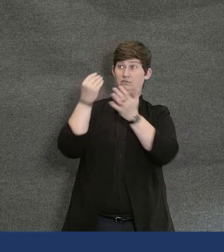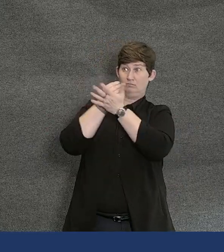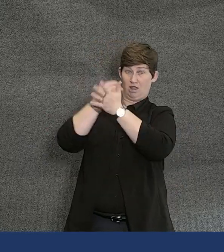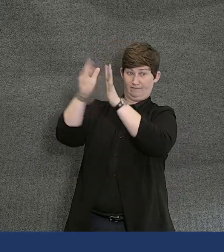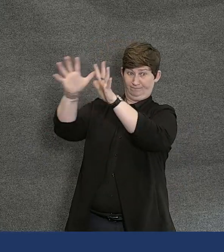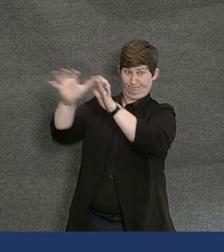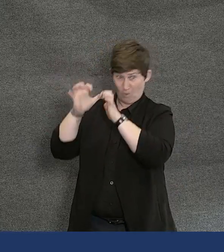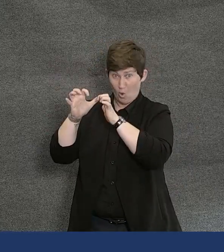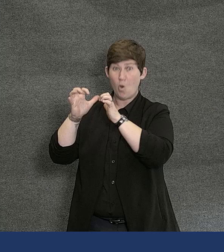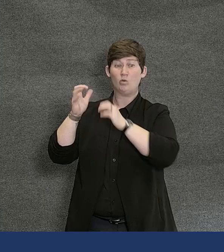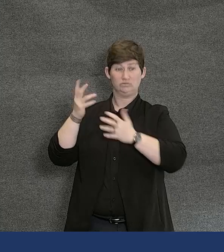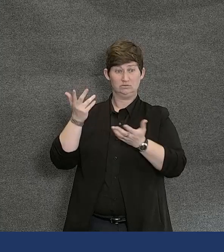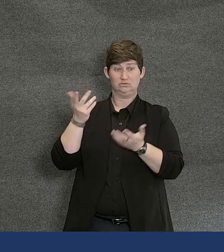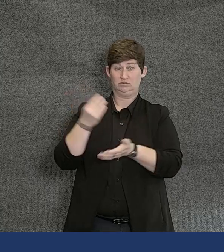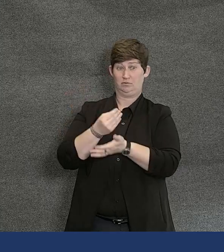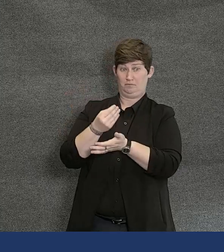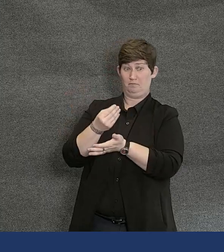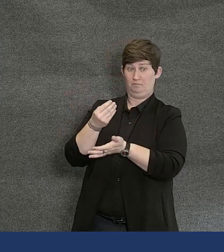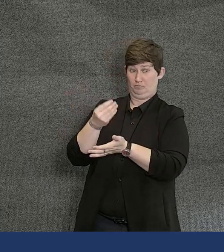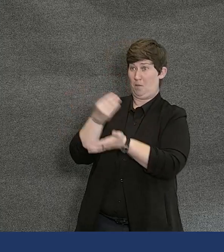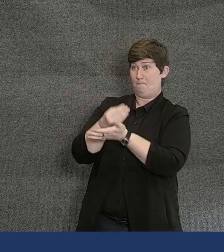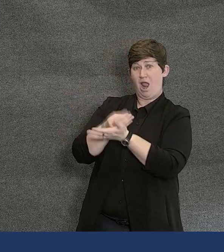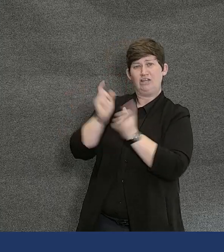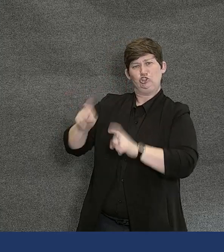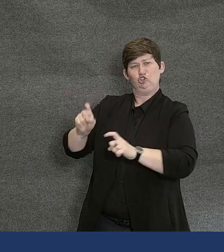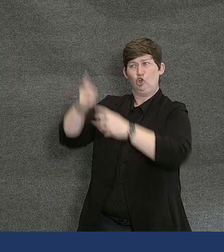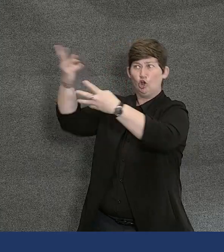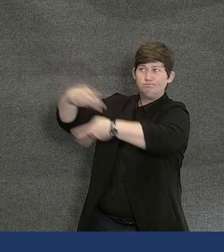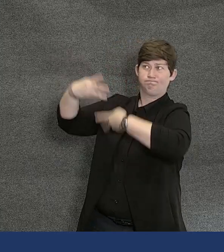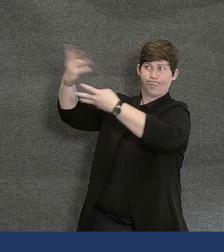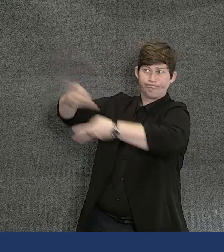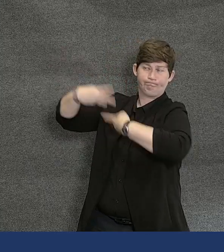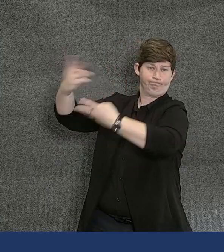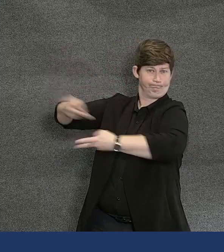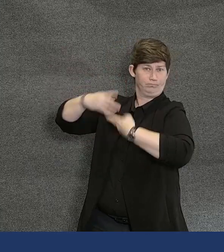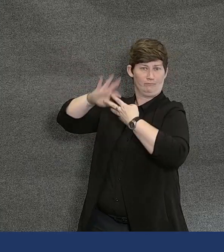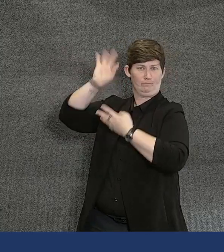If it ain't, I need you guys to give me a call. And you said you would, so thank you very much. All right.